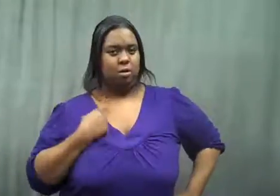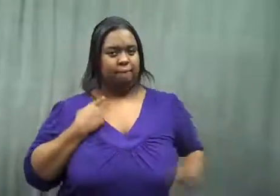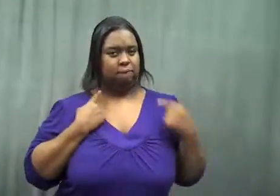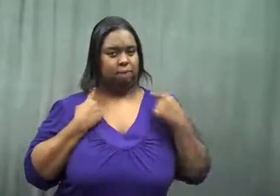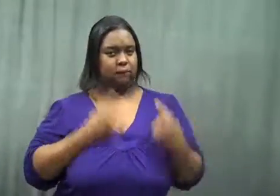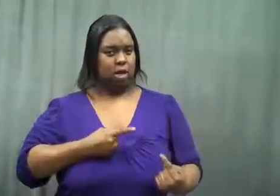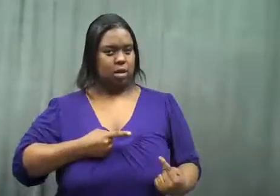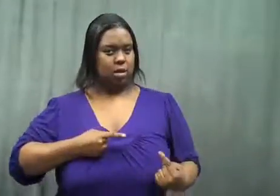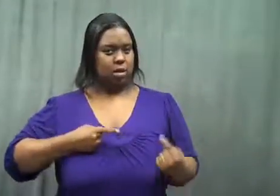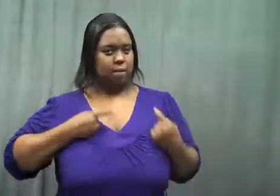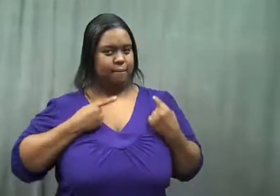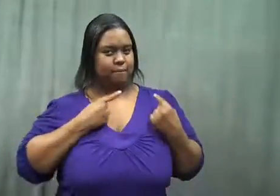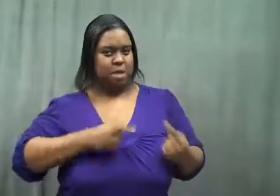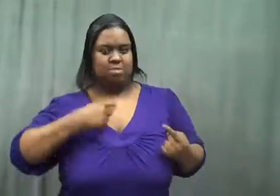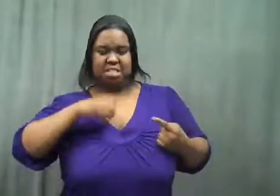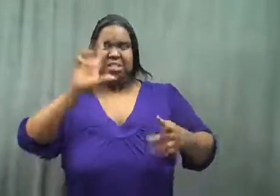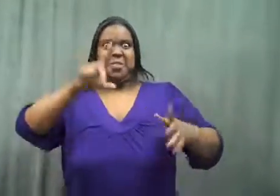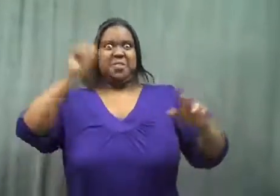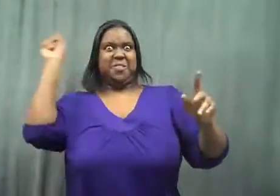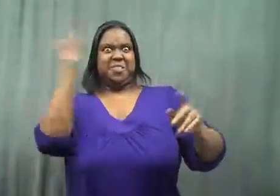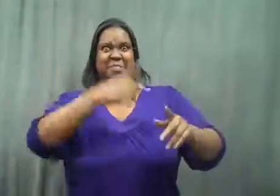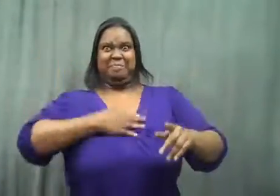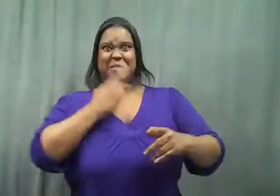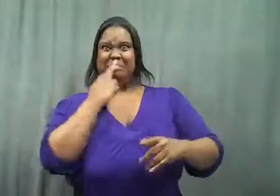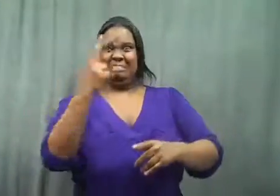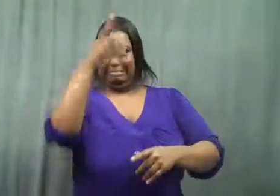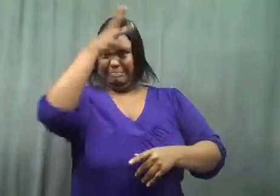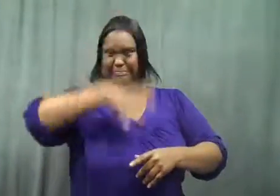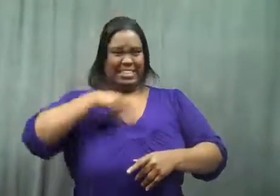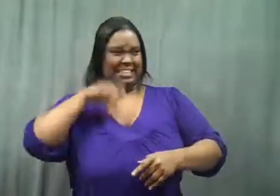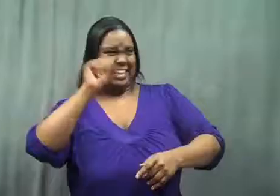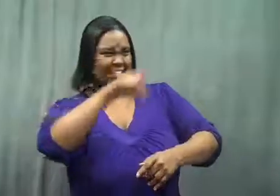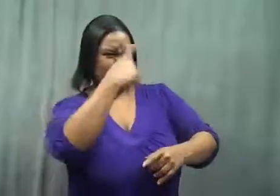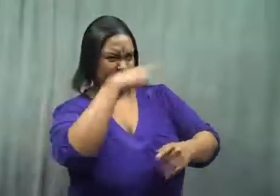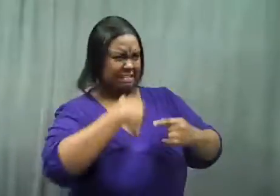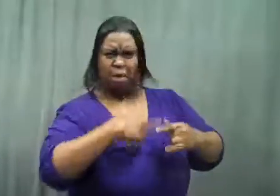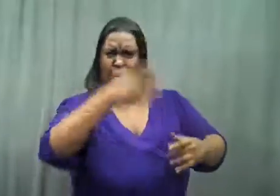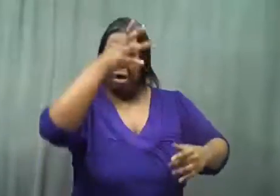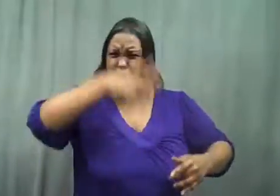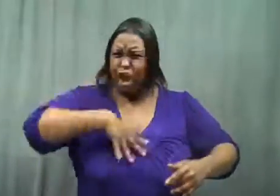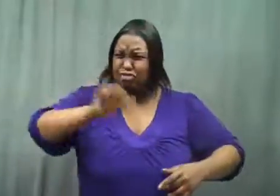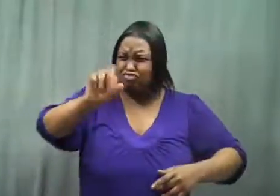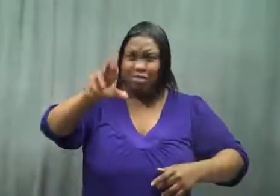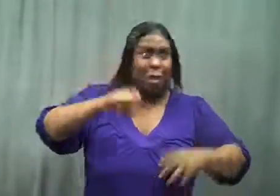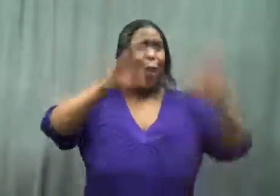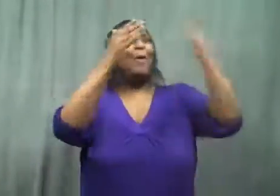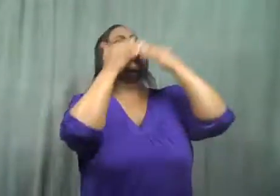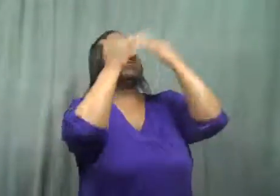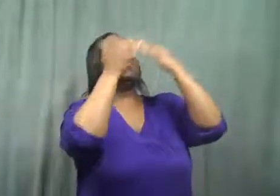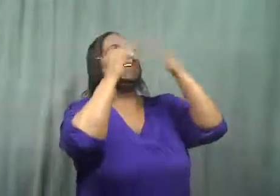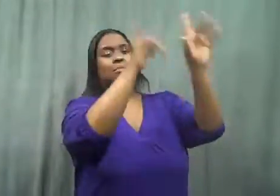I asked my best friend if he could help me. He said, "Sure!"